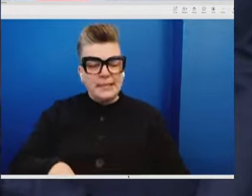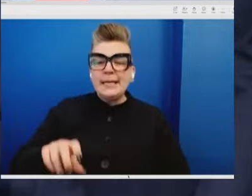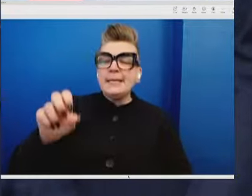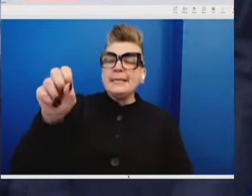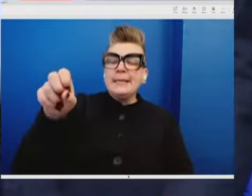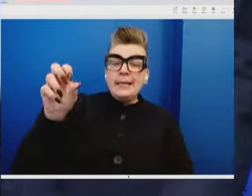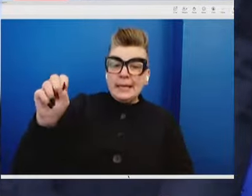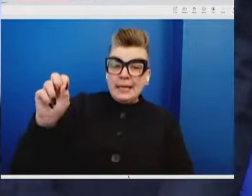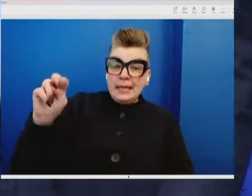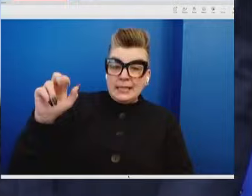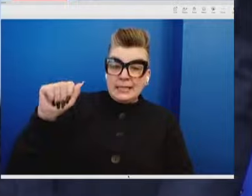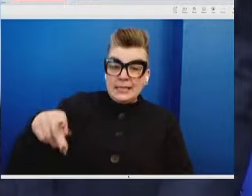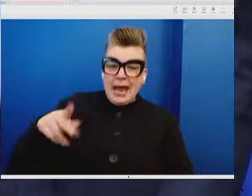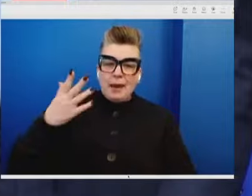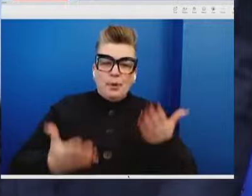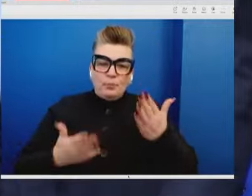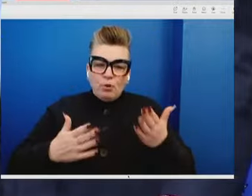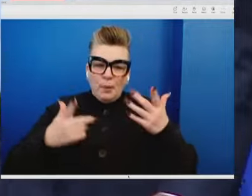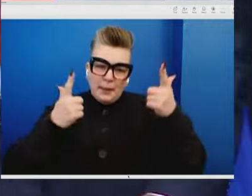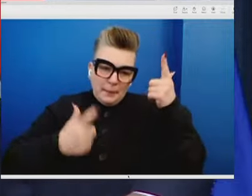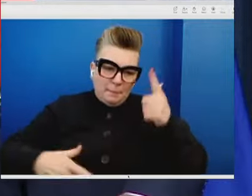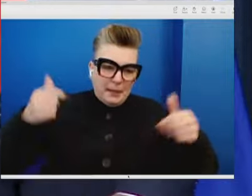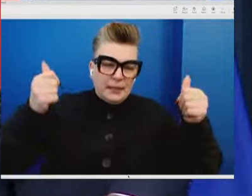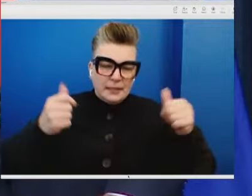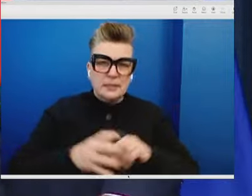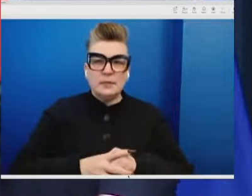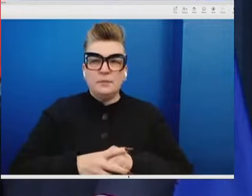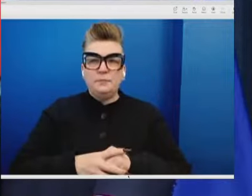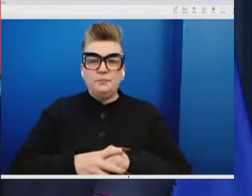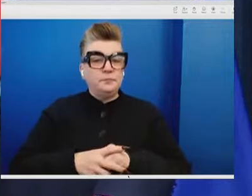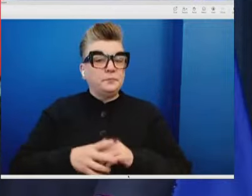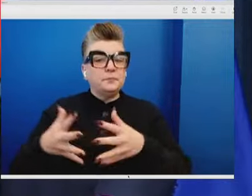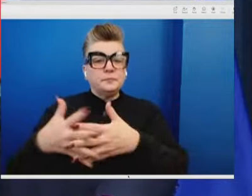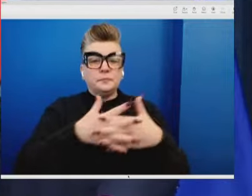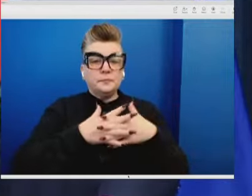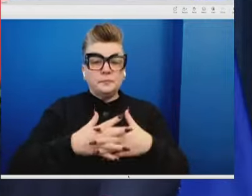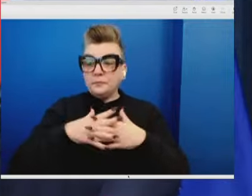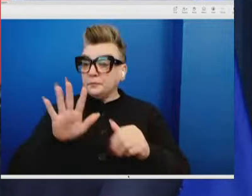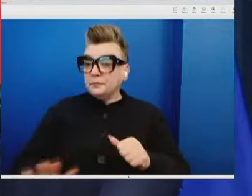because of -- across the country there is massive overlap between beneficiaries using both